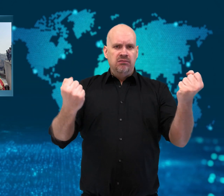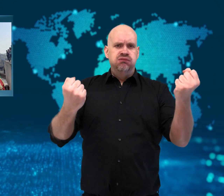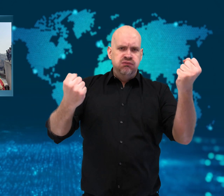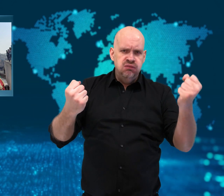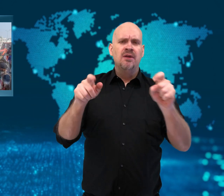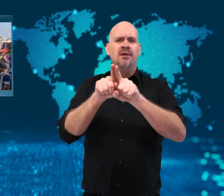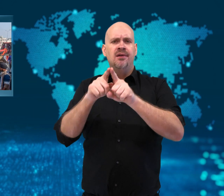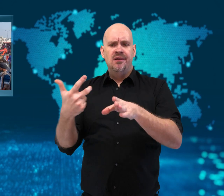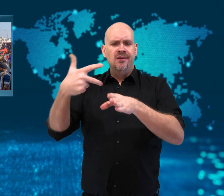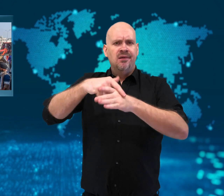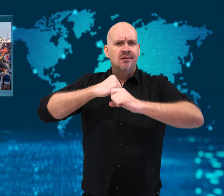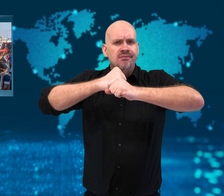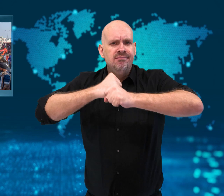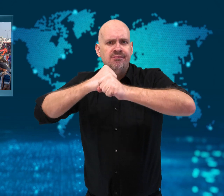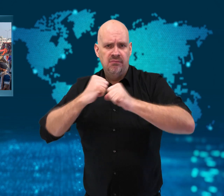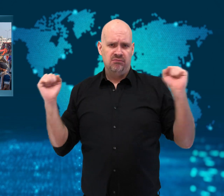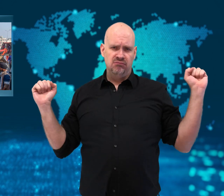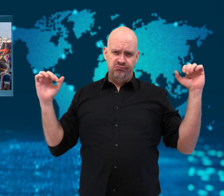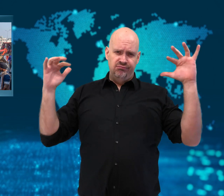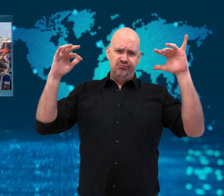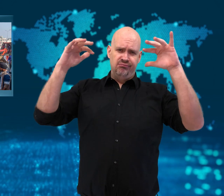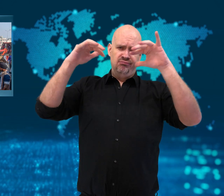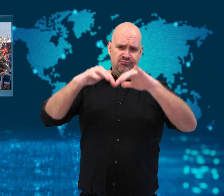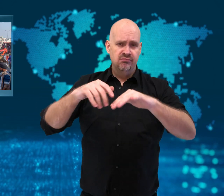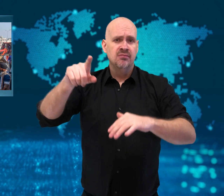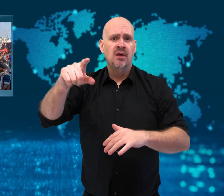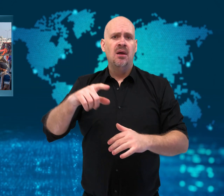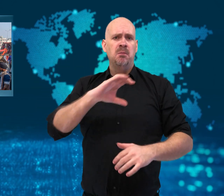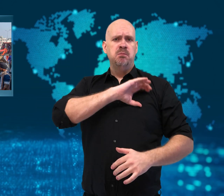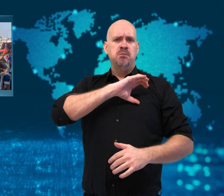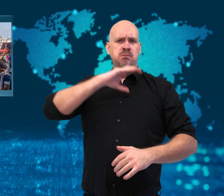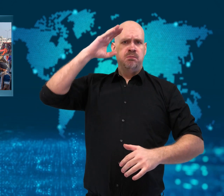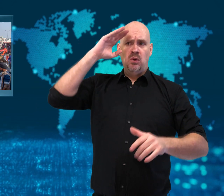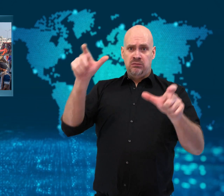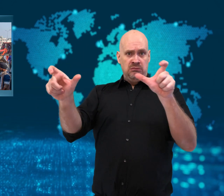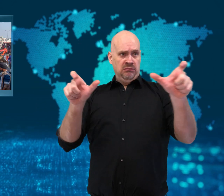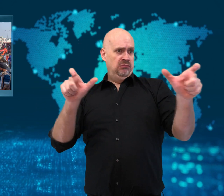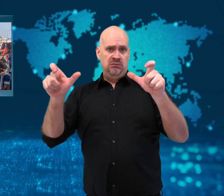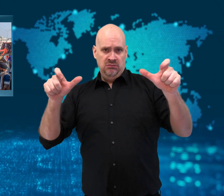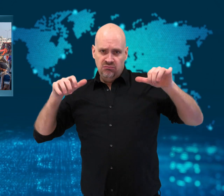and broke through police barricades.